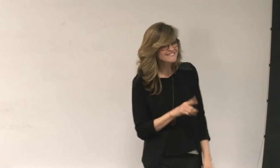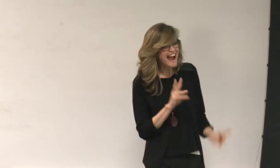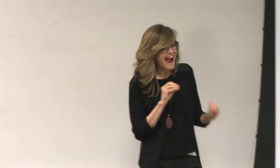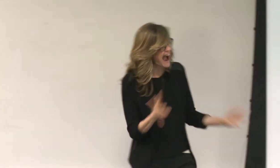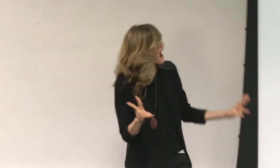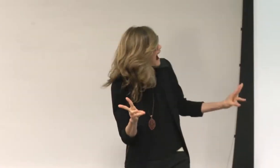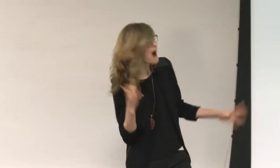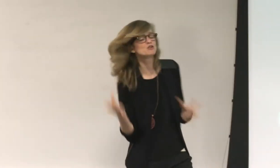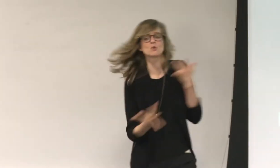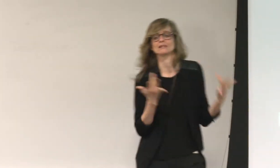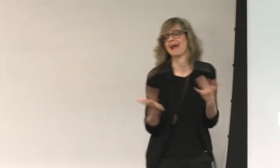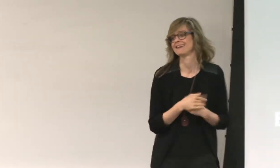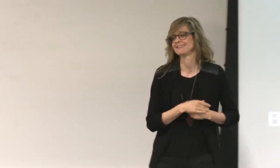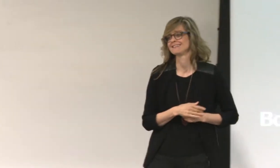I WAS VERY EXCITED ABOUT THAT FACT.